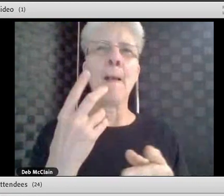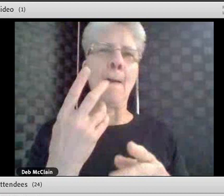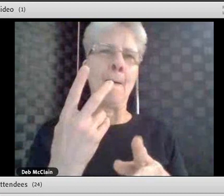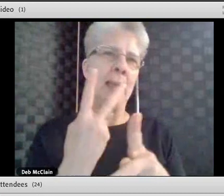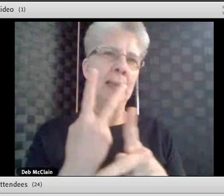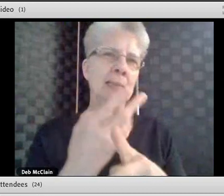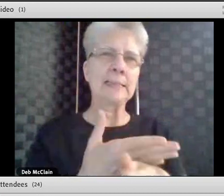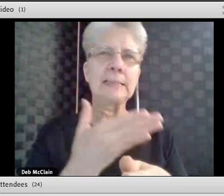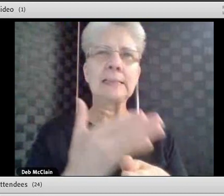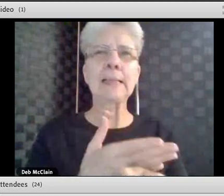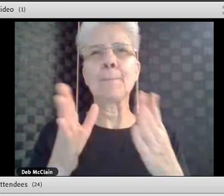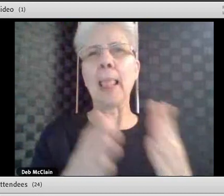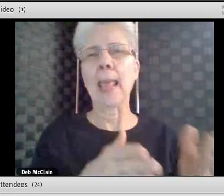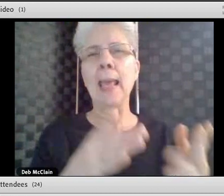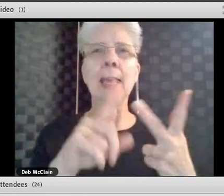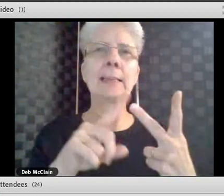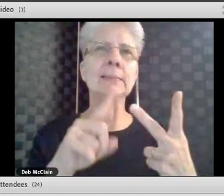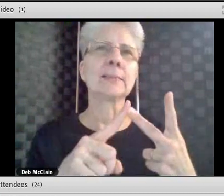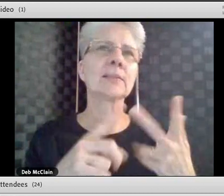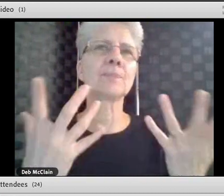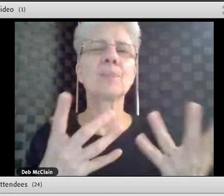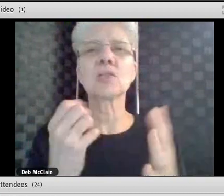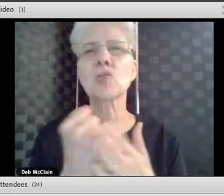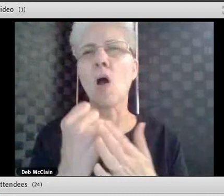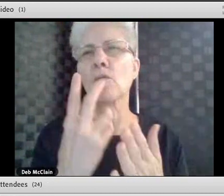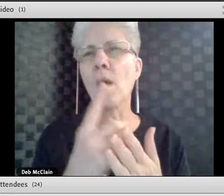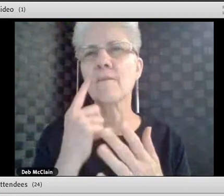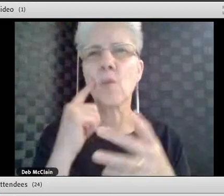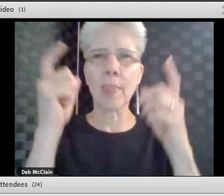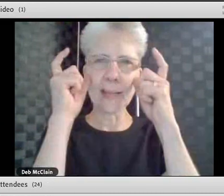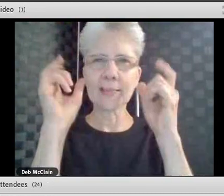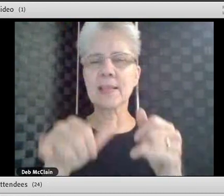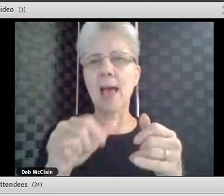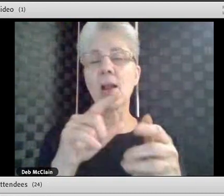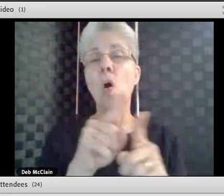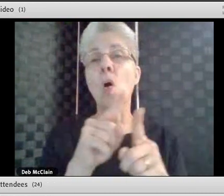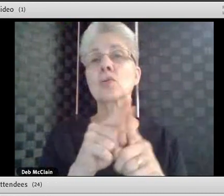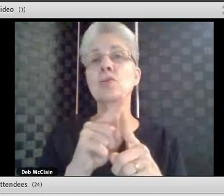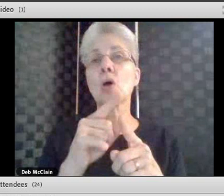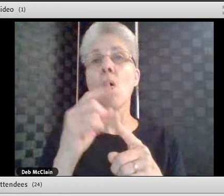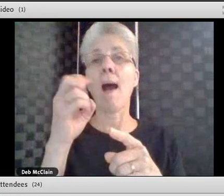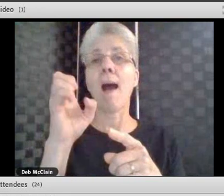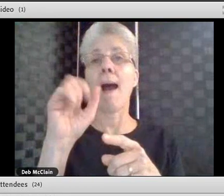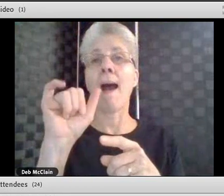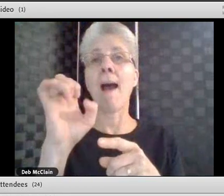also maintenance plans and the software for the headsets,